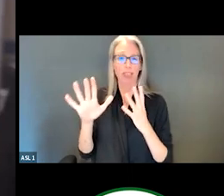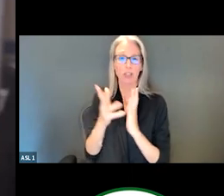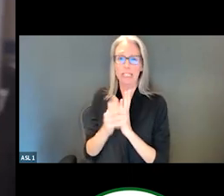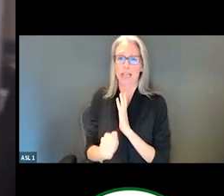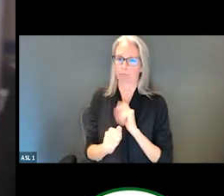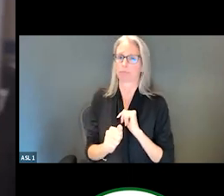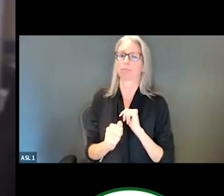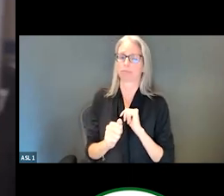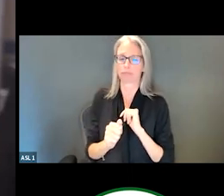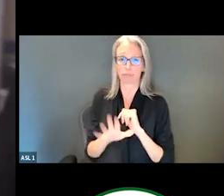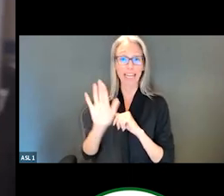running right now.